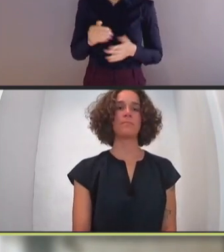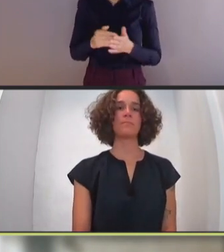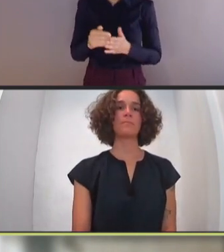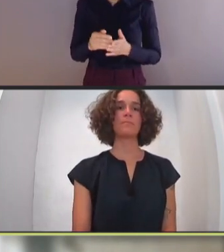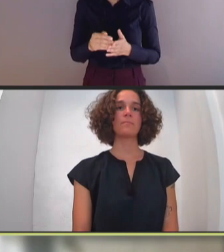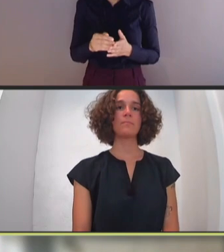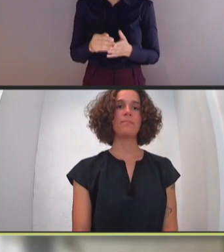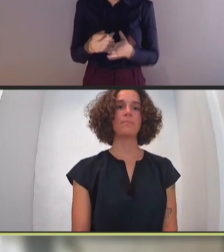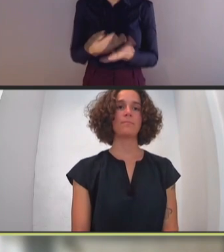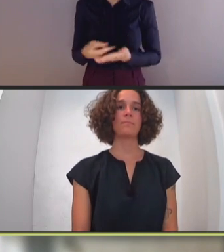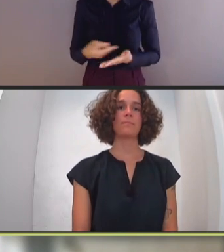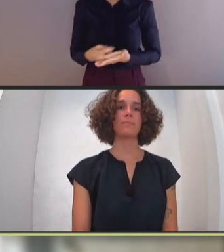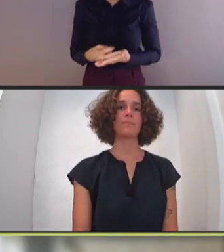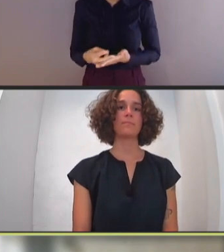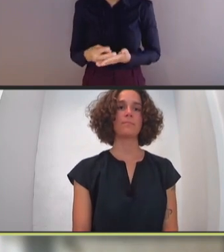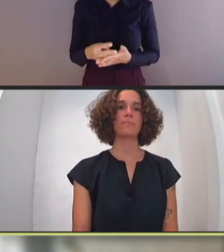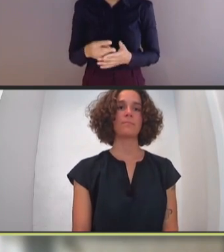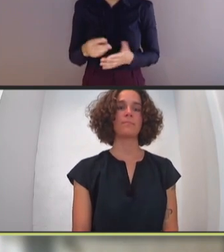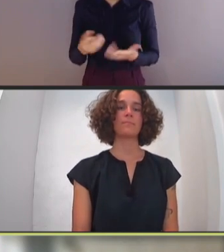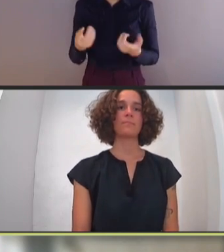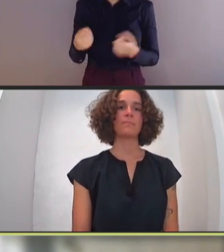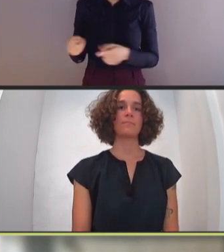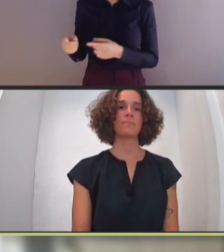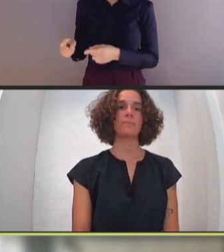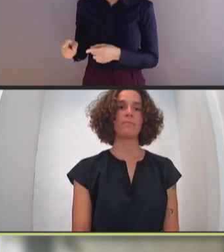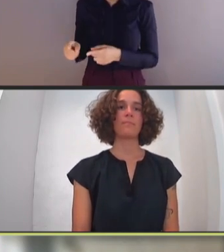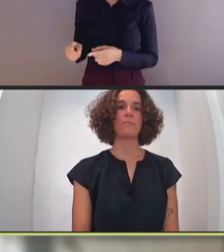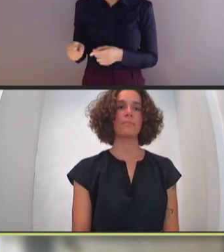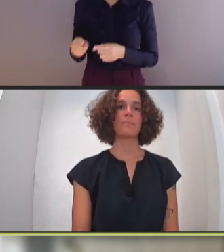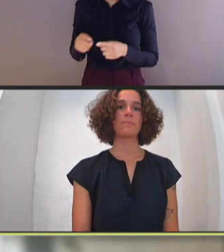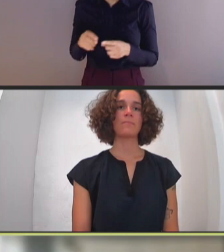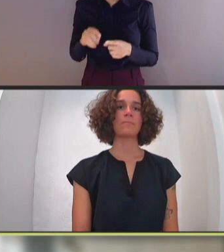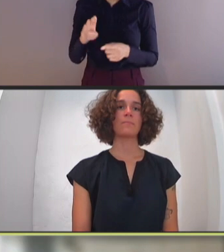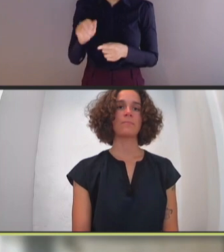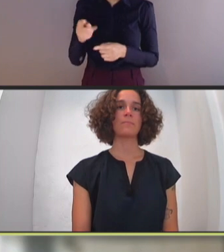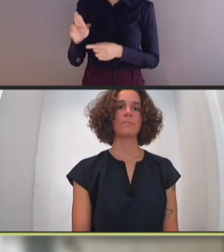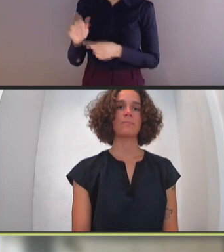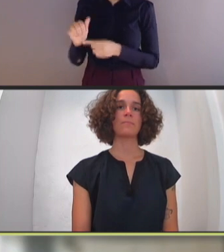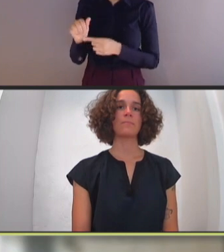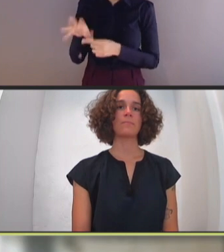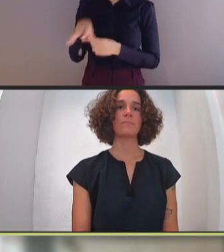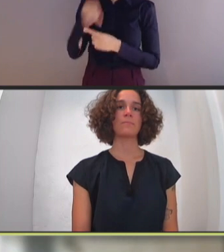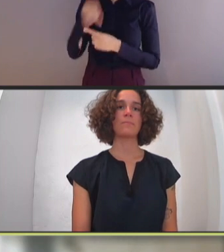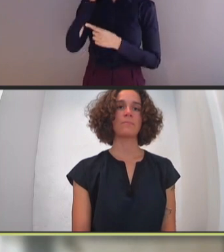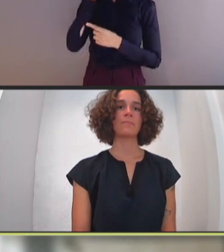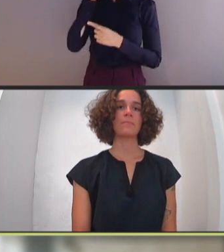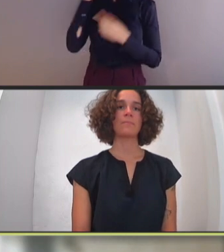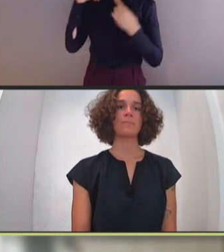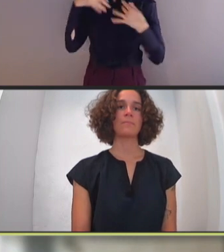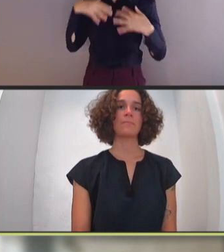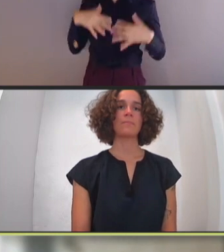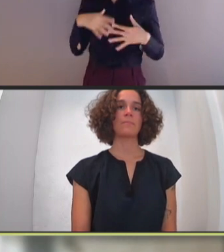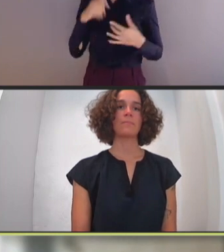And ultimately, they will take the bacteria from the airways into the interstitial tissue.